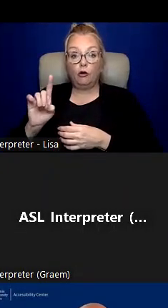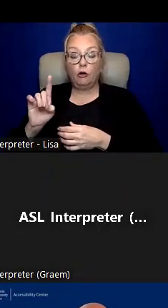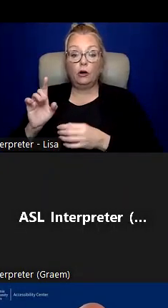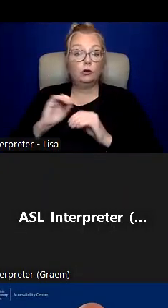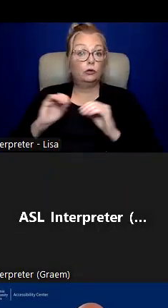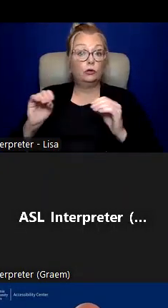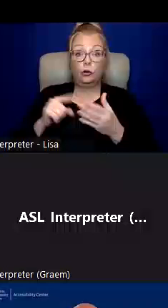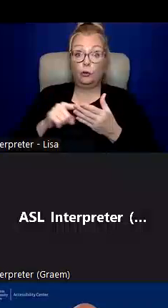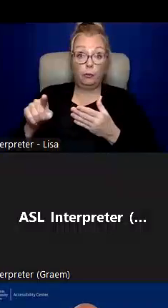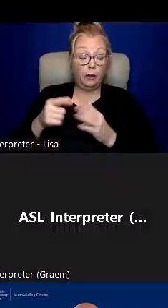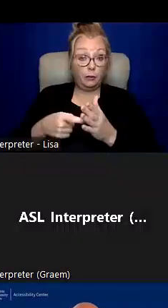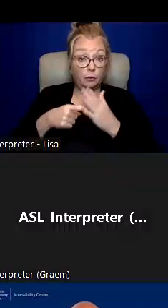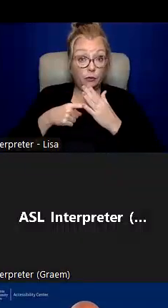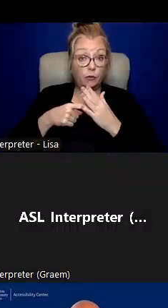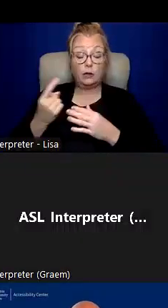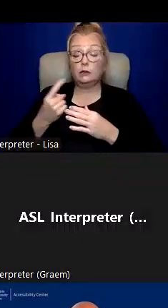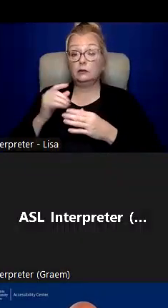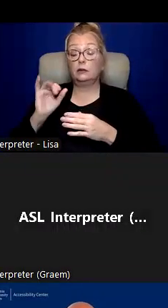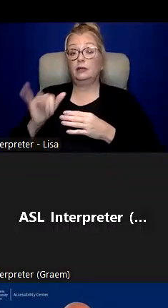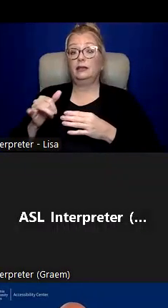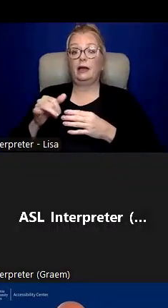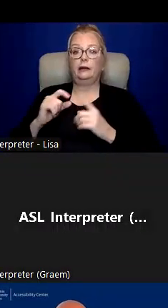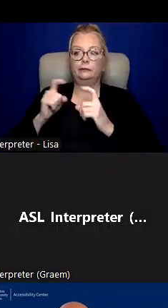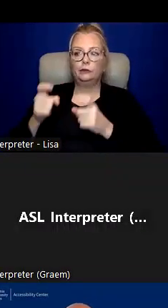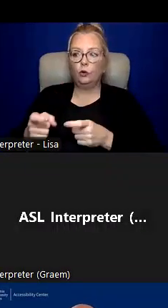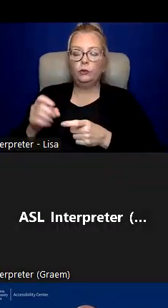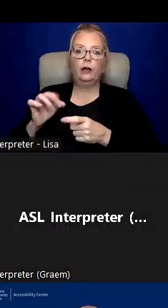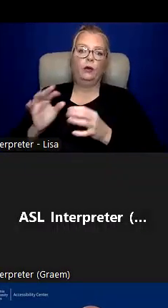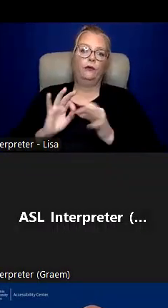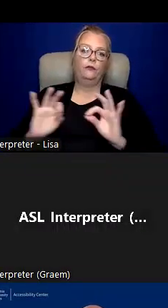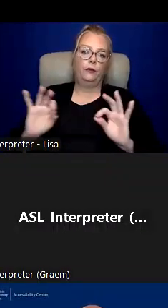in the case of something that's free or donation or something like that?